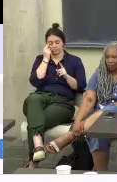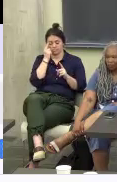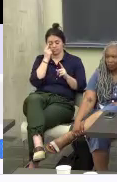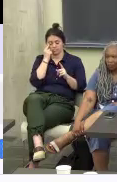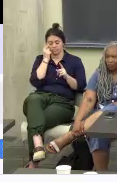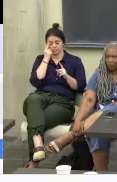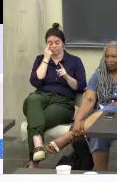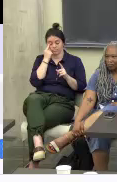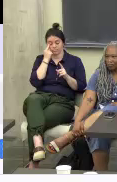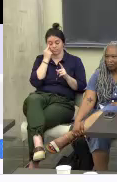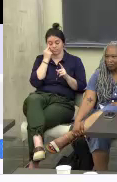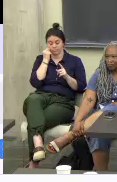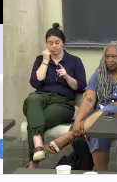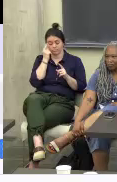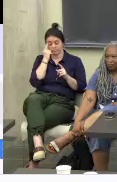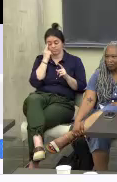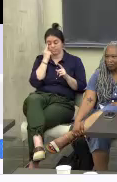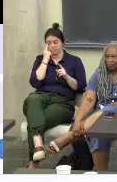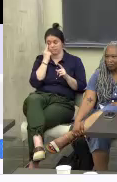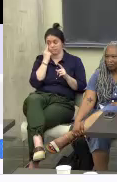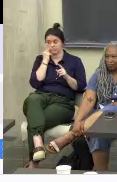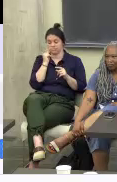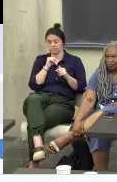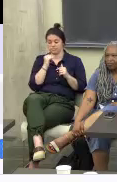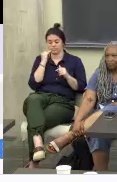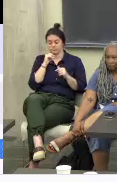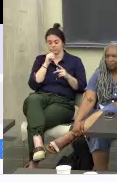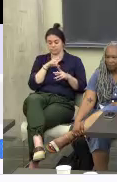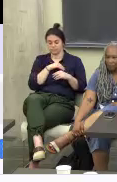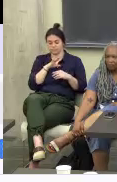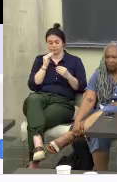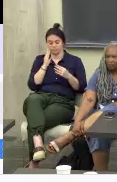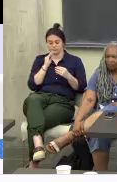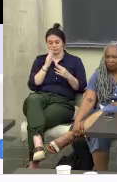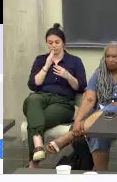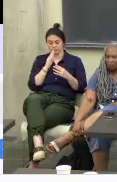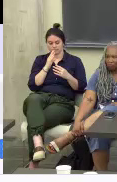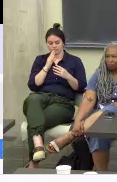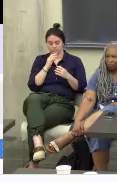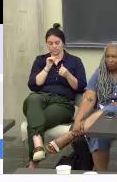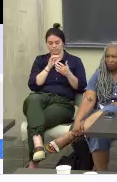don't take their information at face value? You know, I've seen, I wish I had a nickel for